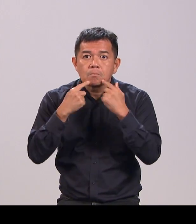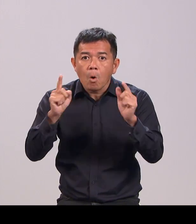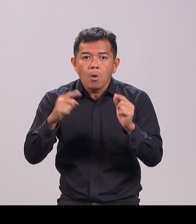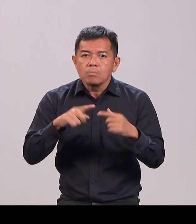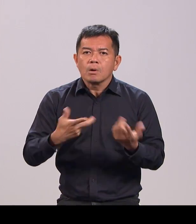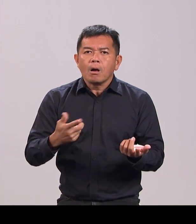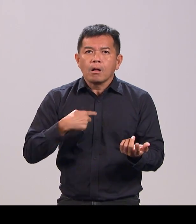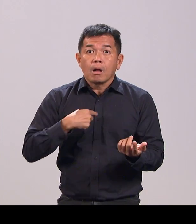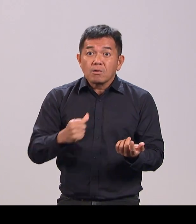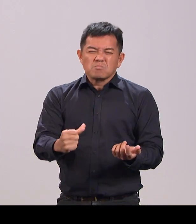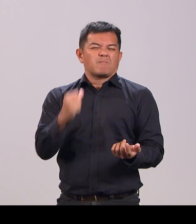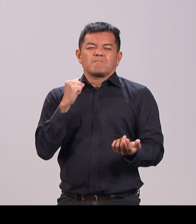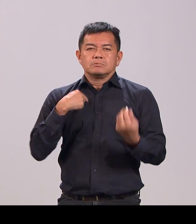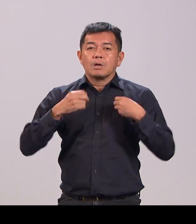One day, we will succeed.